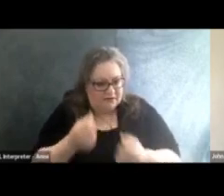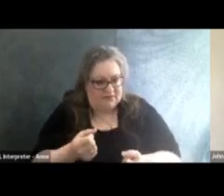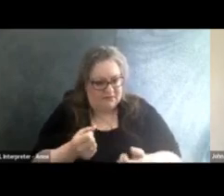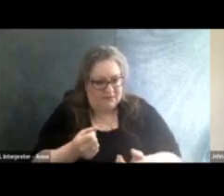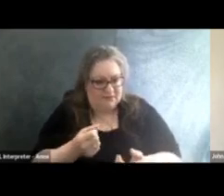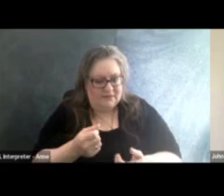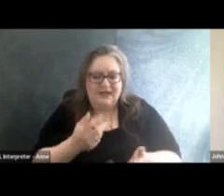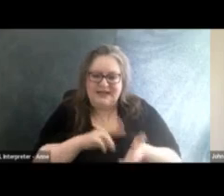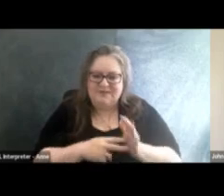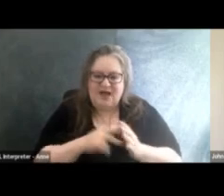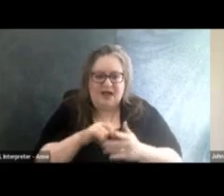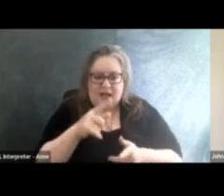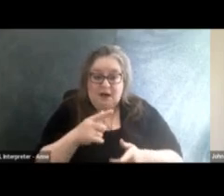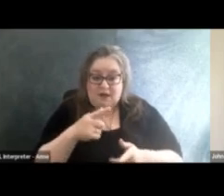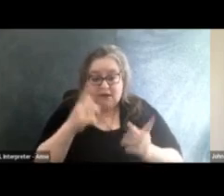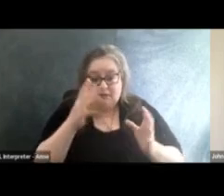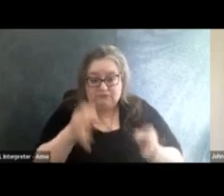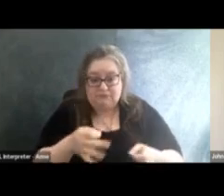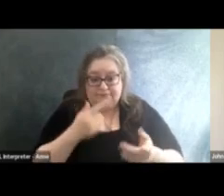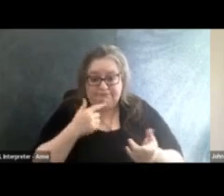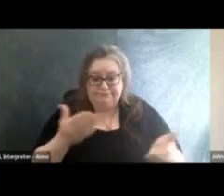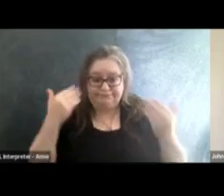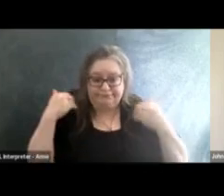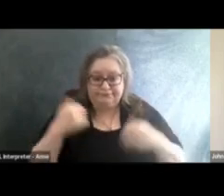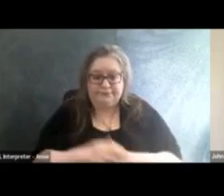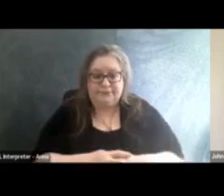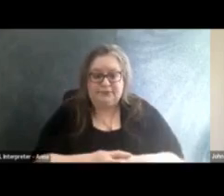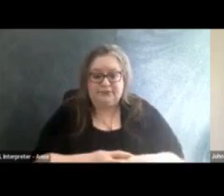implying it was willful. Are They? They? They? They chose not